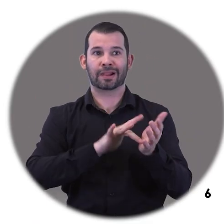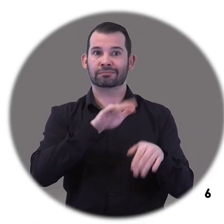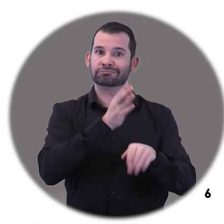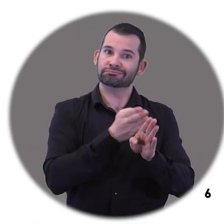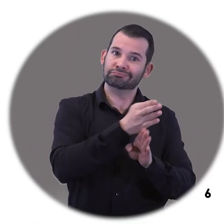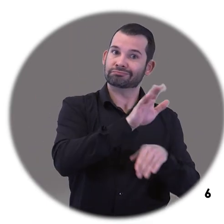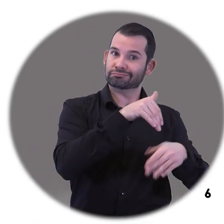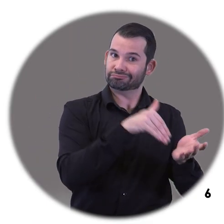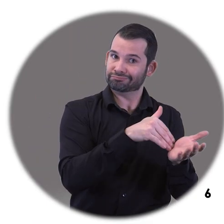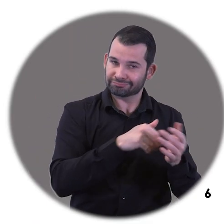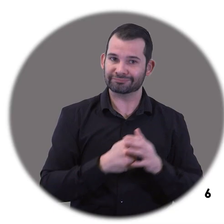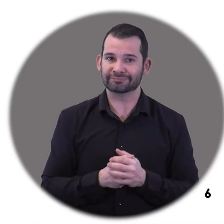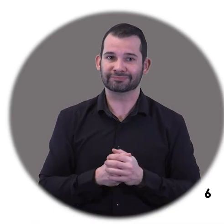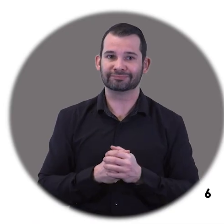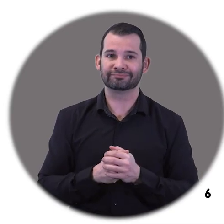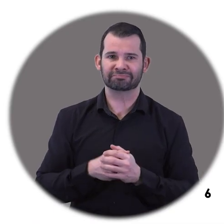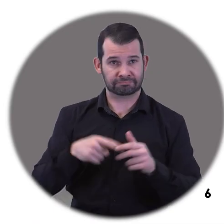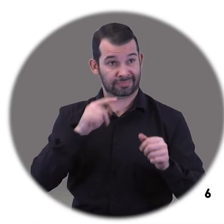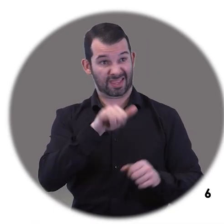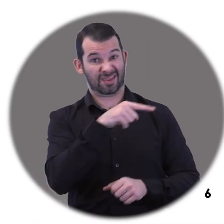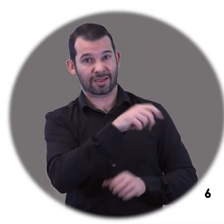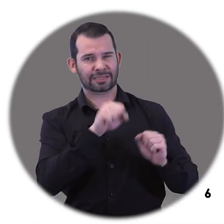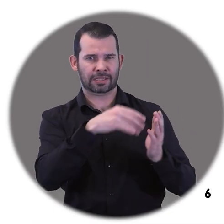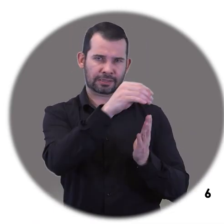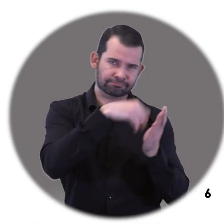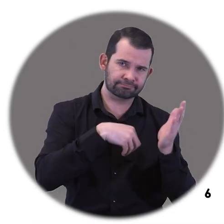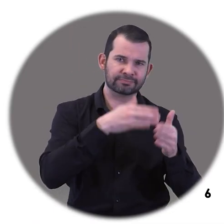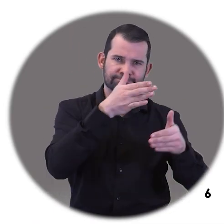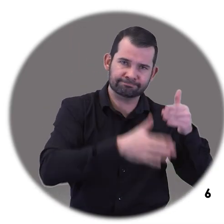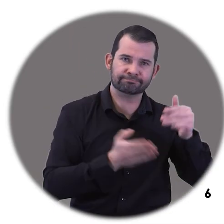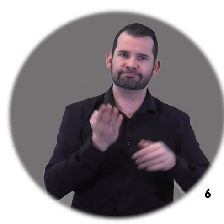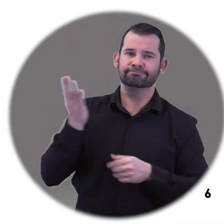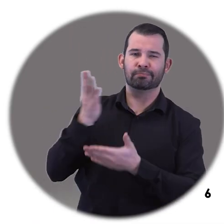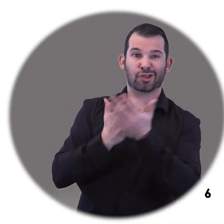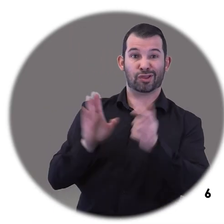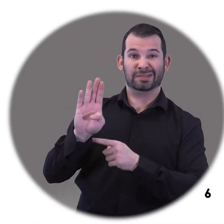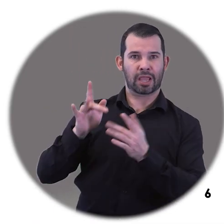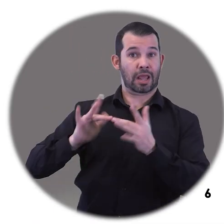They can then complete and submit Part B online at